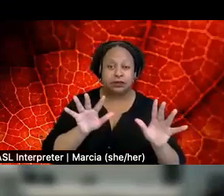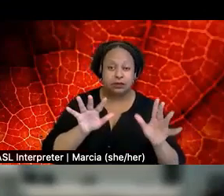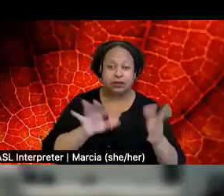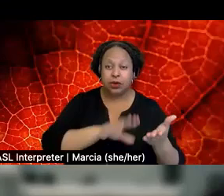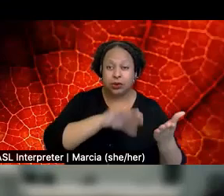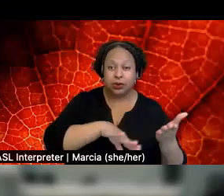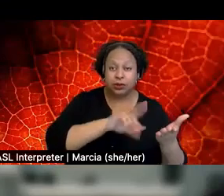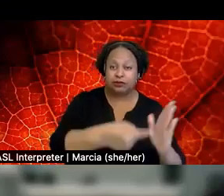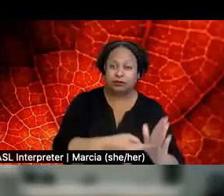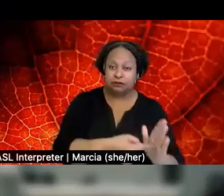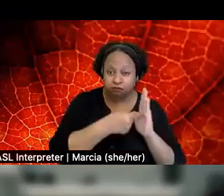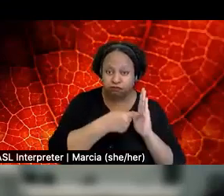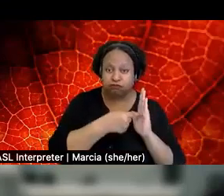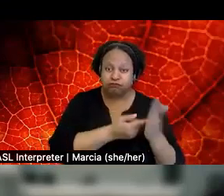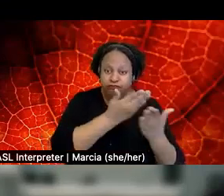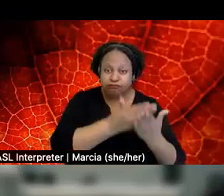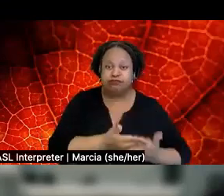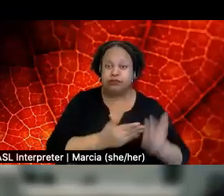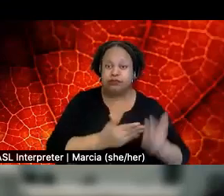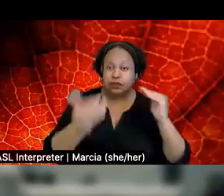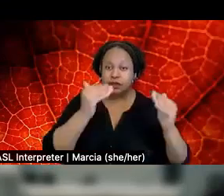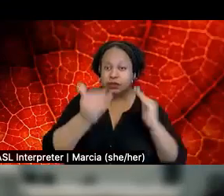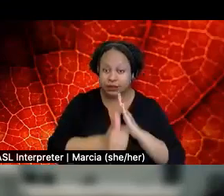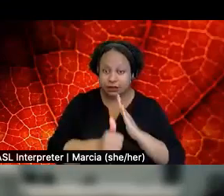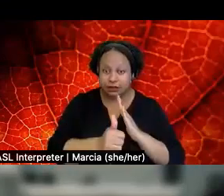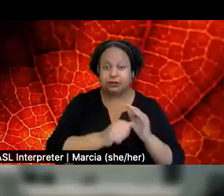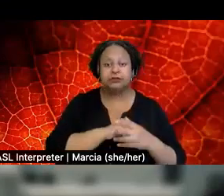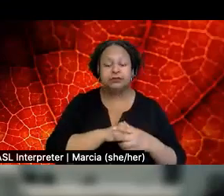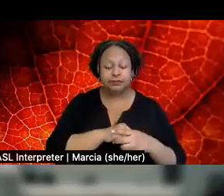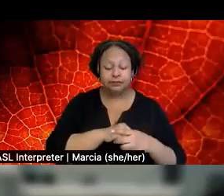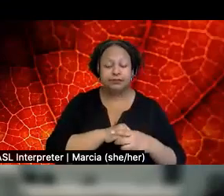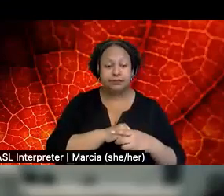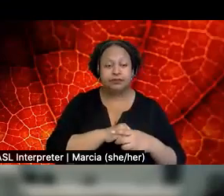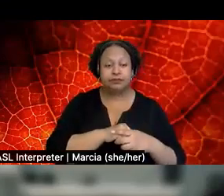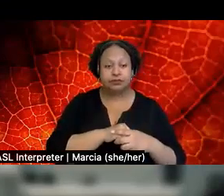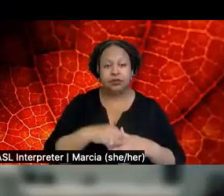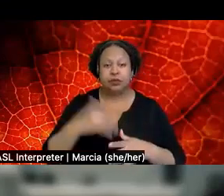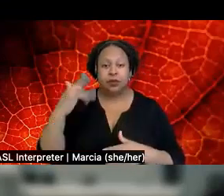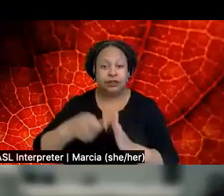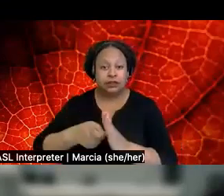demonstrate regarding knowledge and skills to meet the essential requirements of the program.